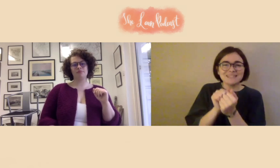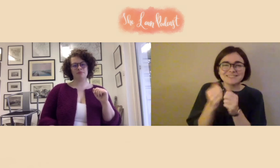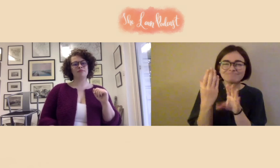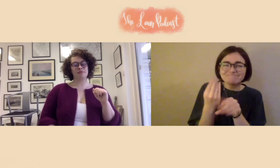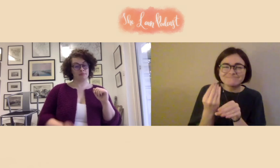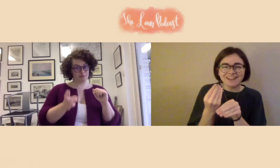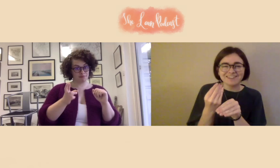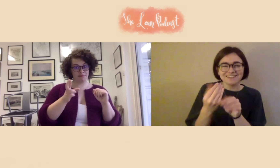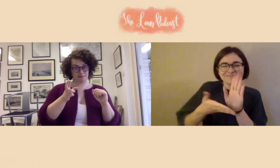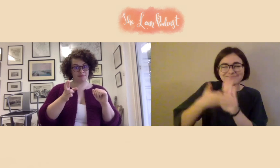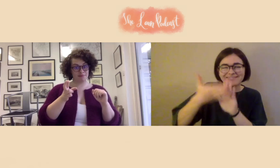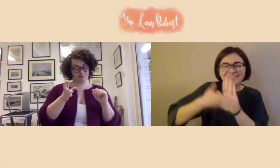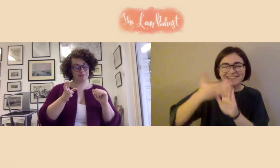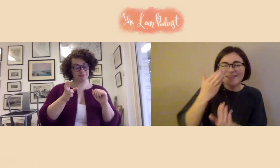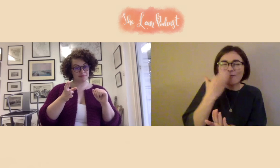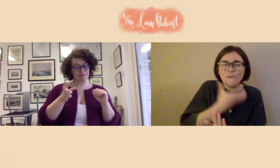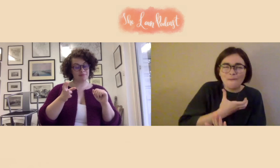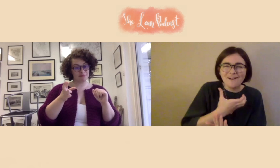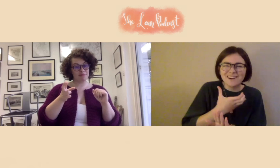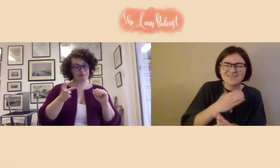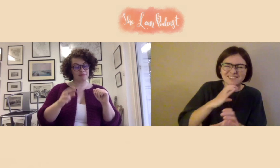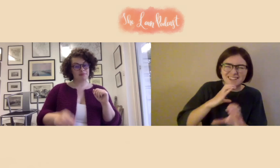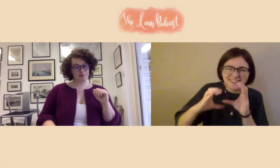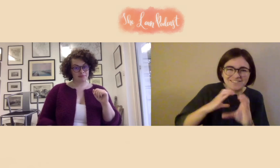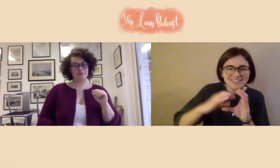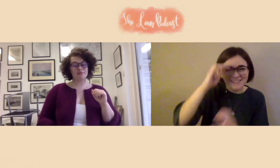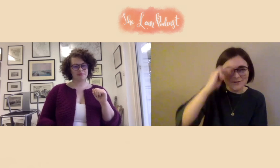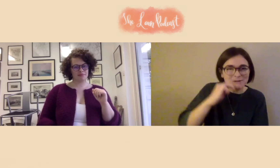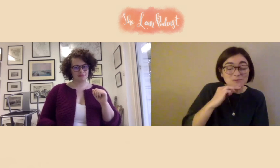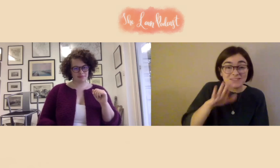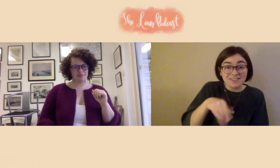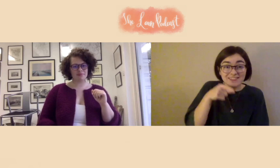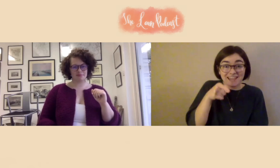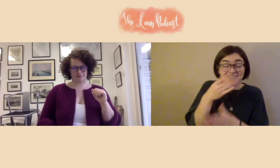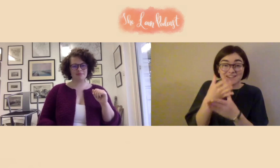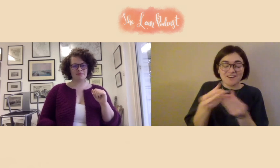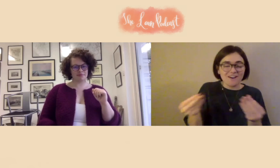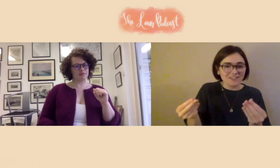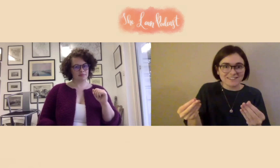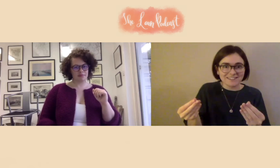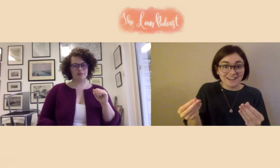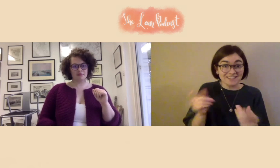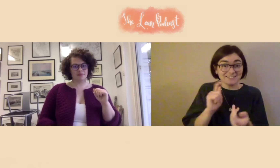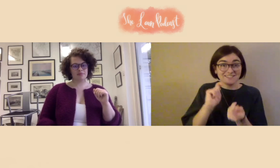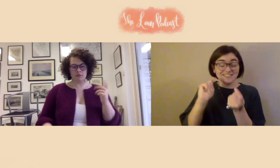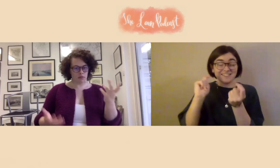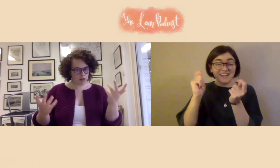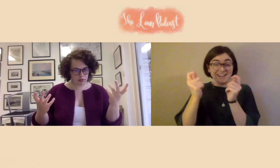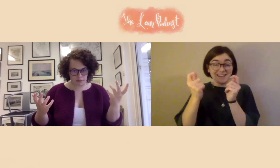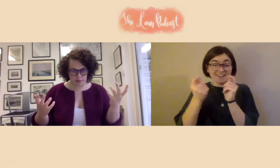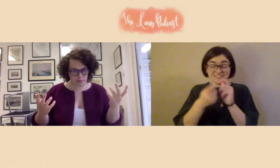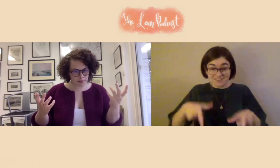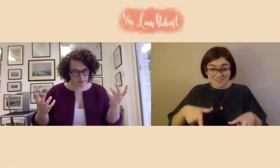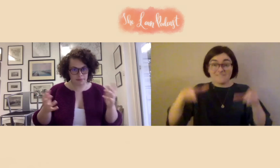So, and I suppose sometimes it can be a little bit more difficult when that human connection is completely gone.